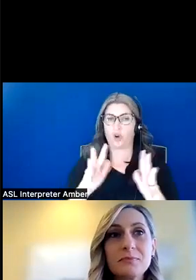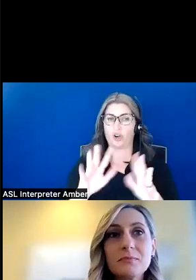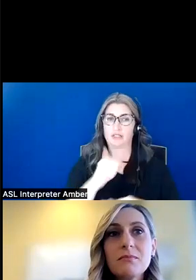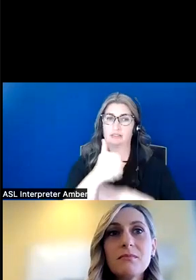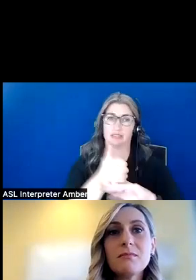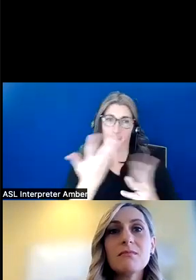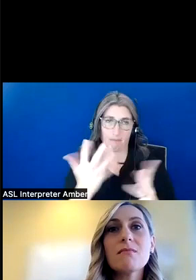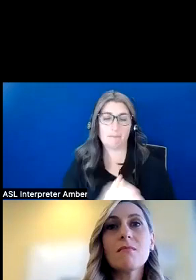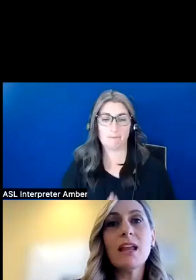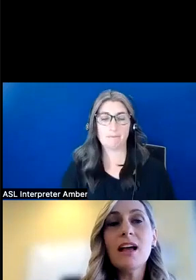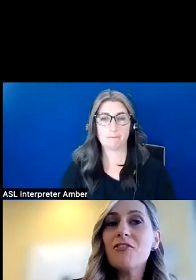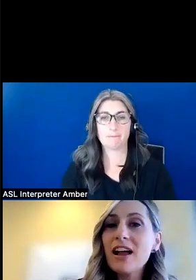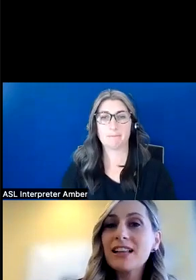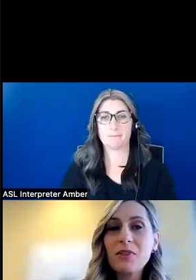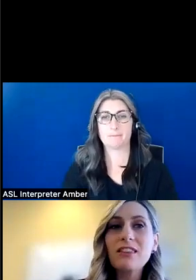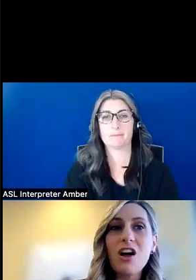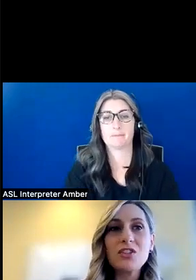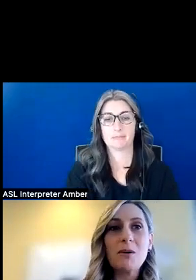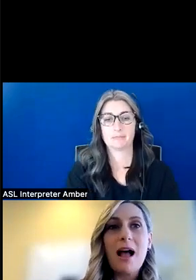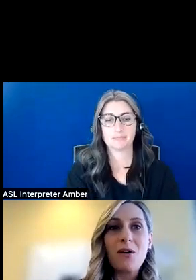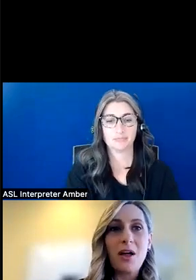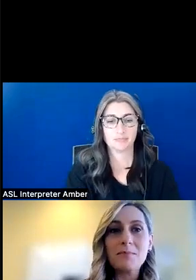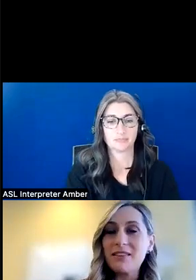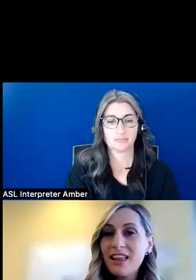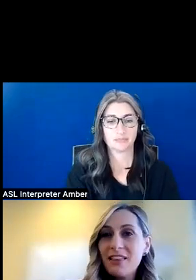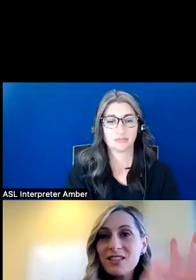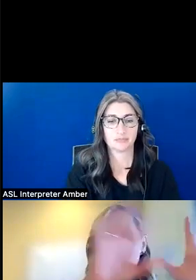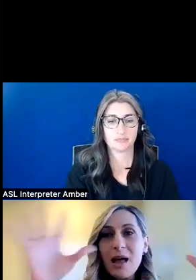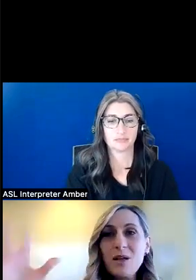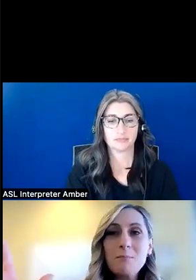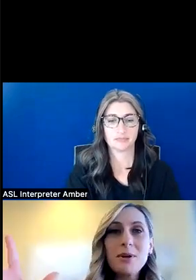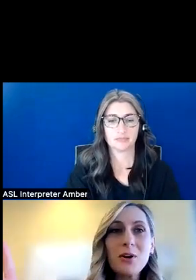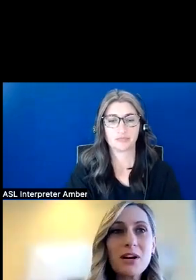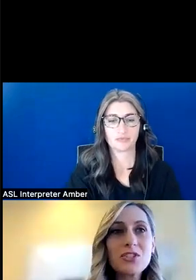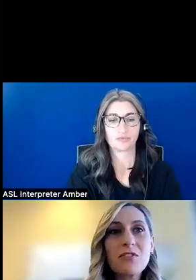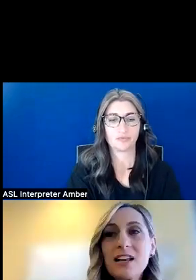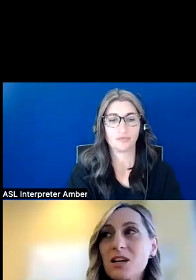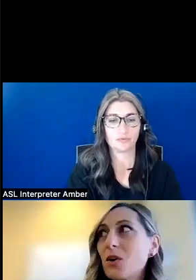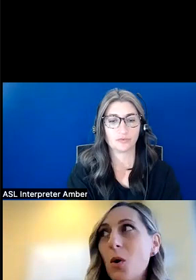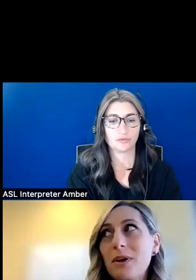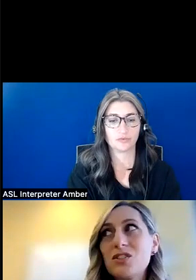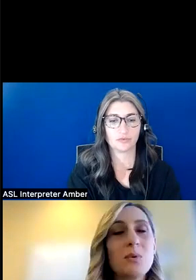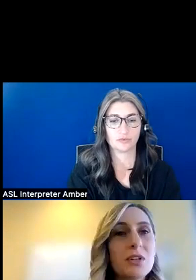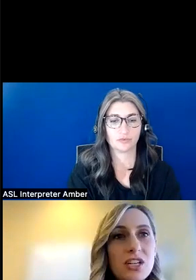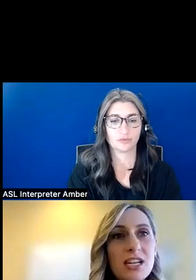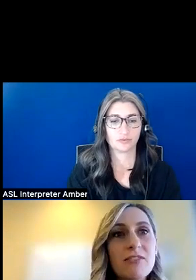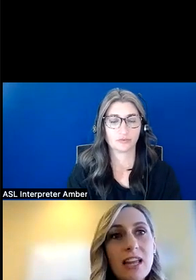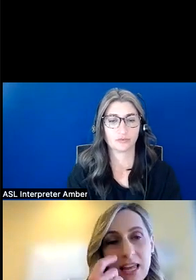Finally, with long-term outcomes, these are the bigger picture things that you're hoping to achieve.